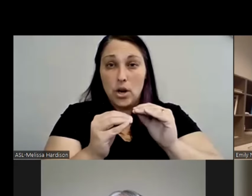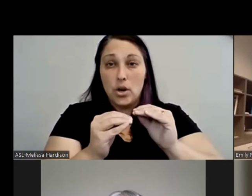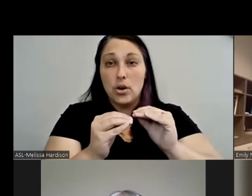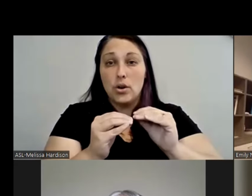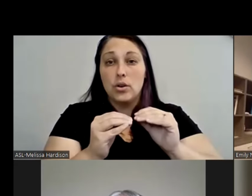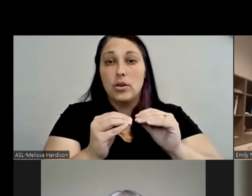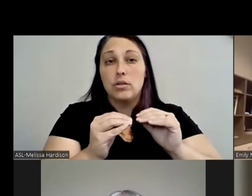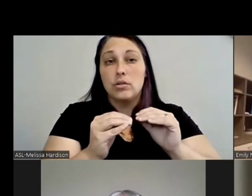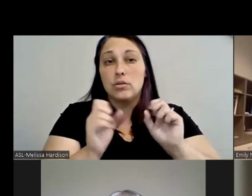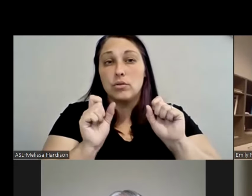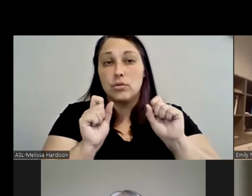Back one.